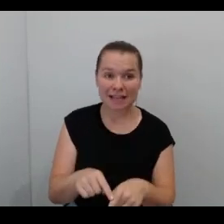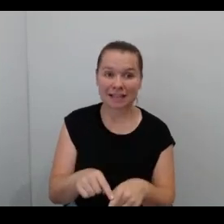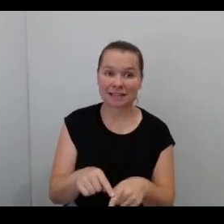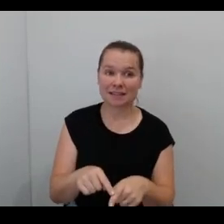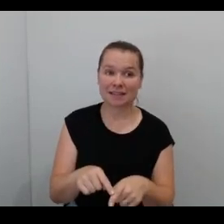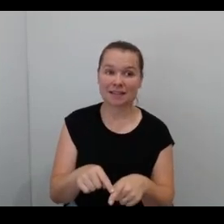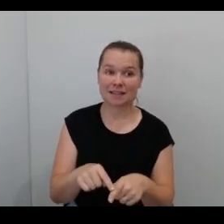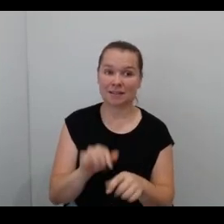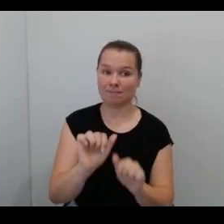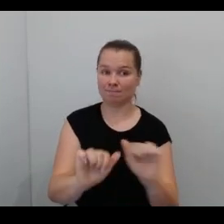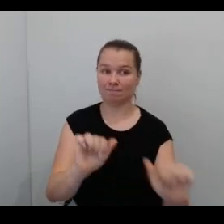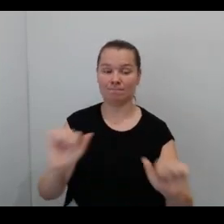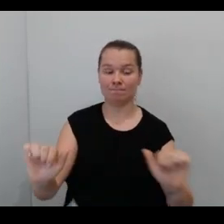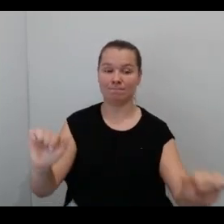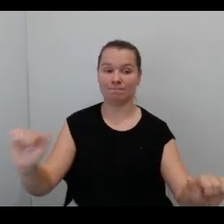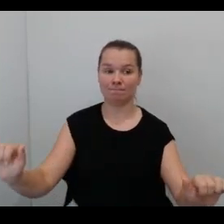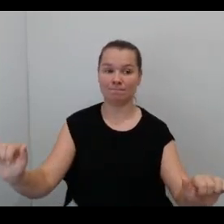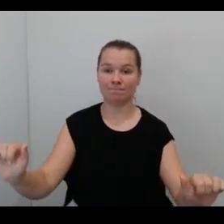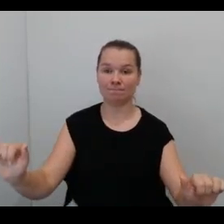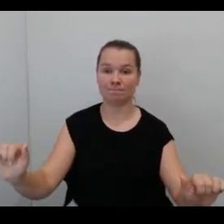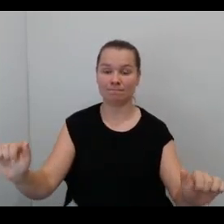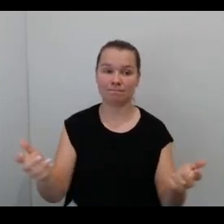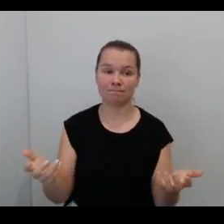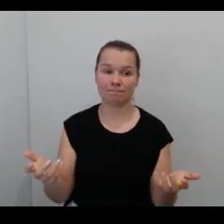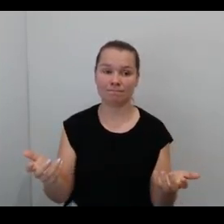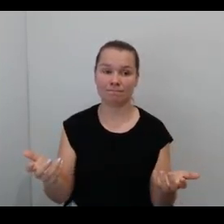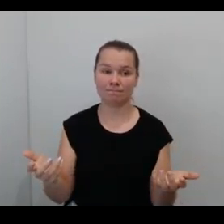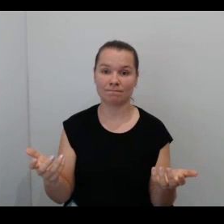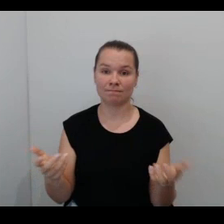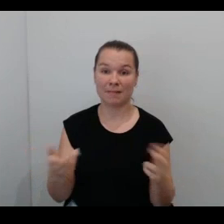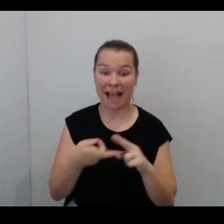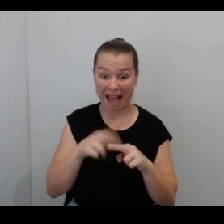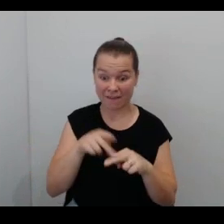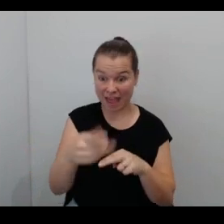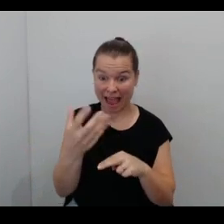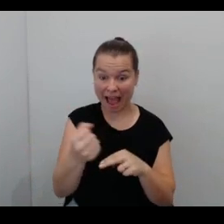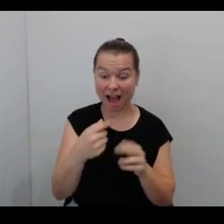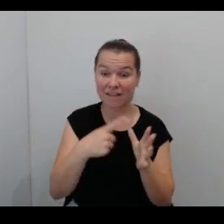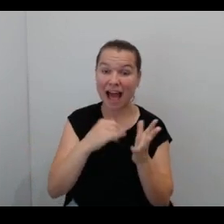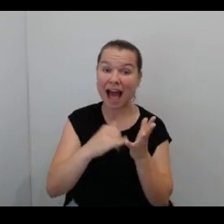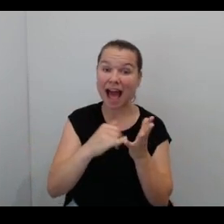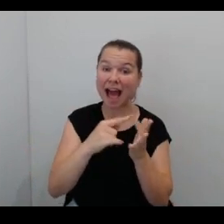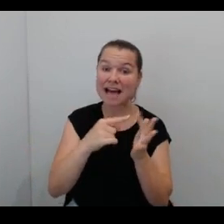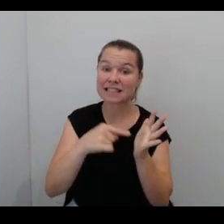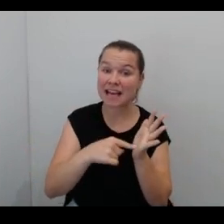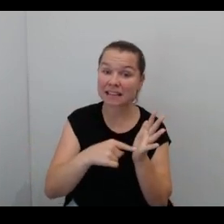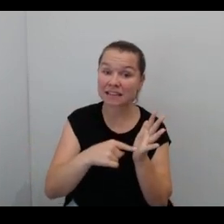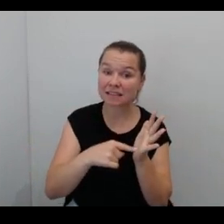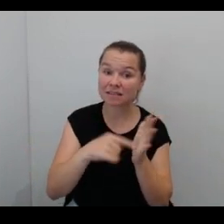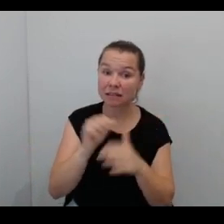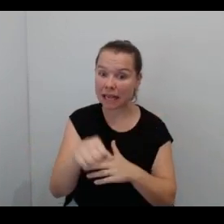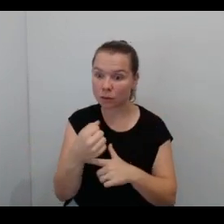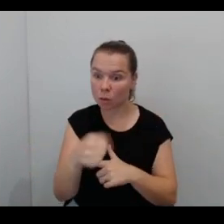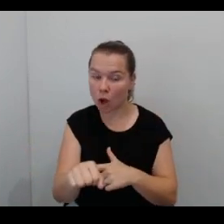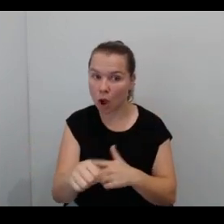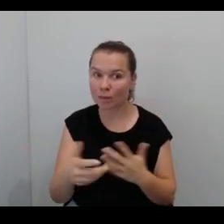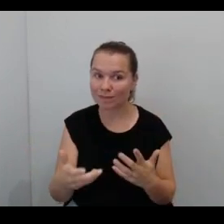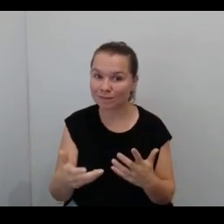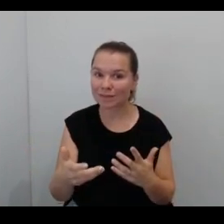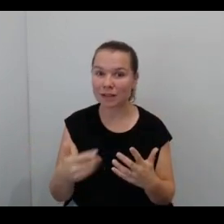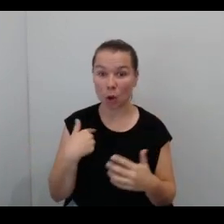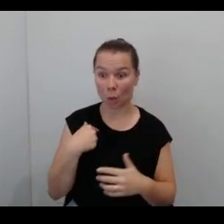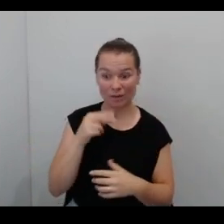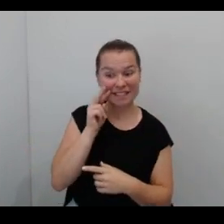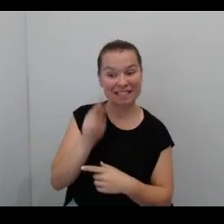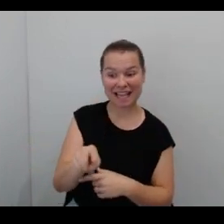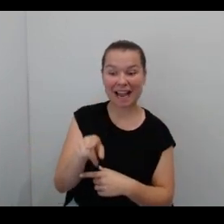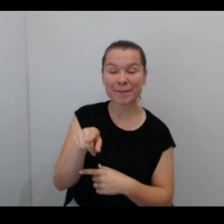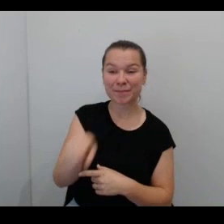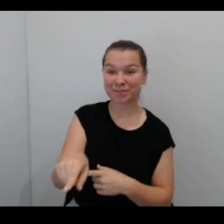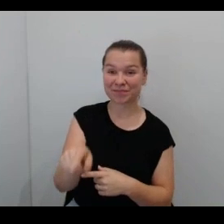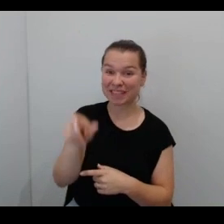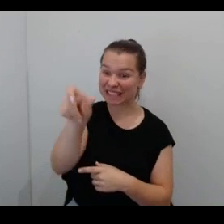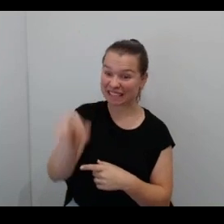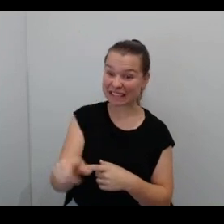assets usually because we see a bunch of seniors who have very large credit card debts and